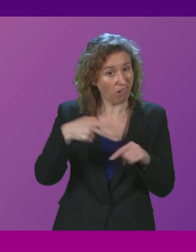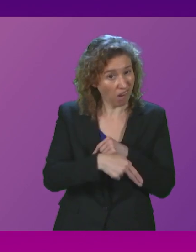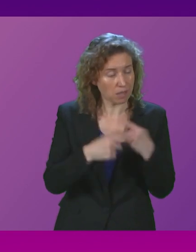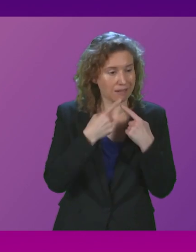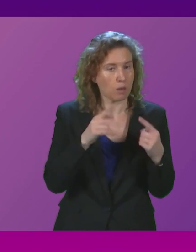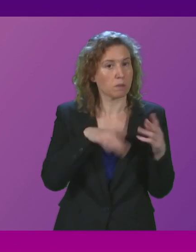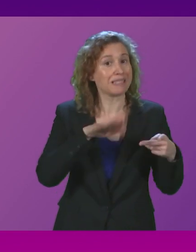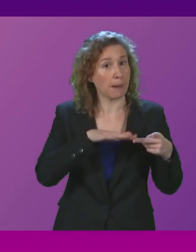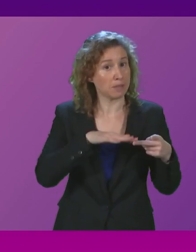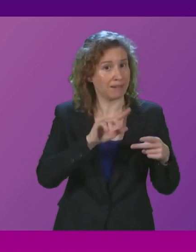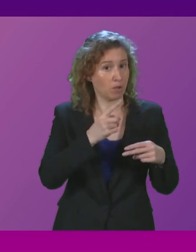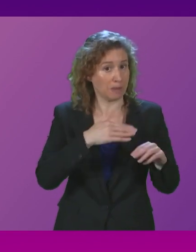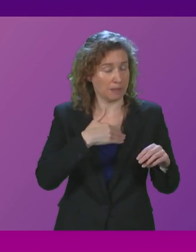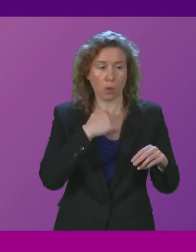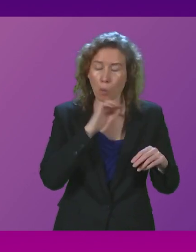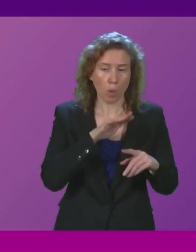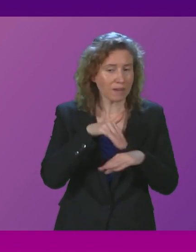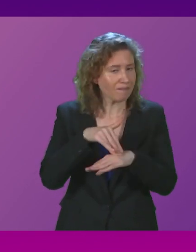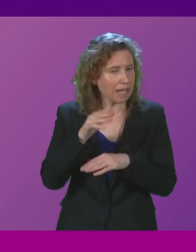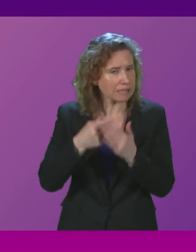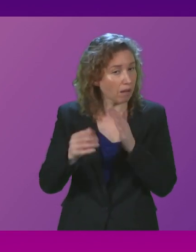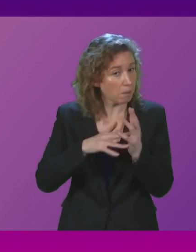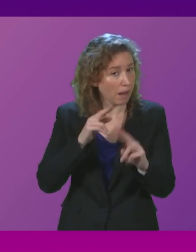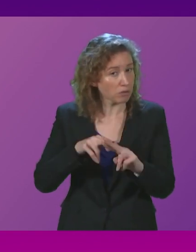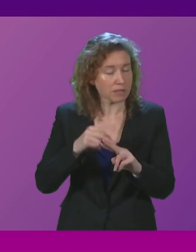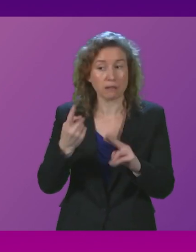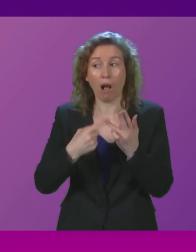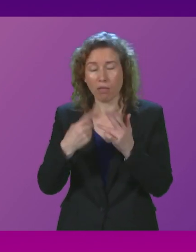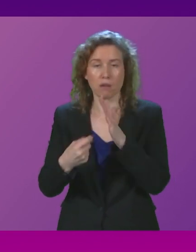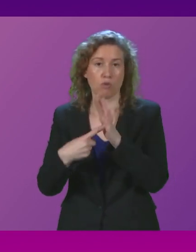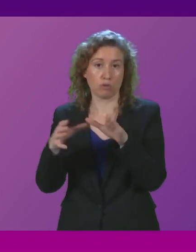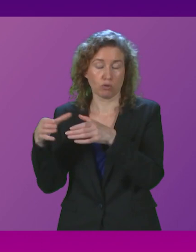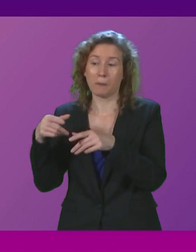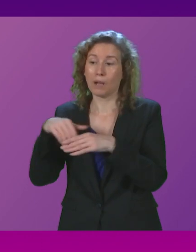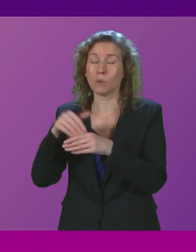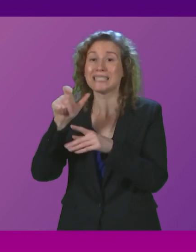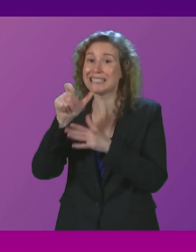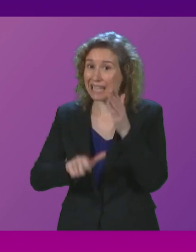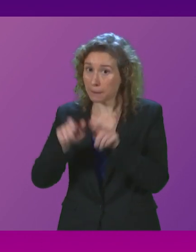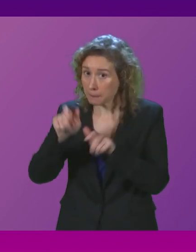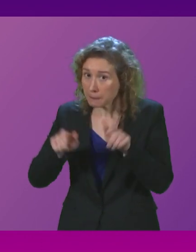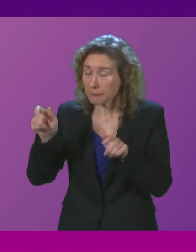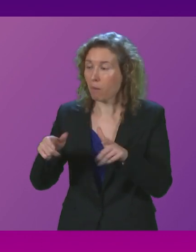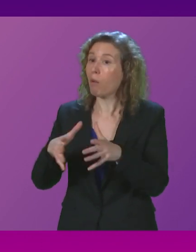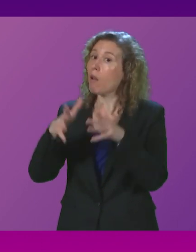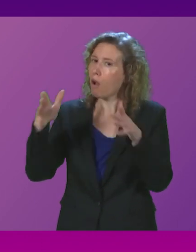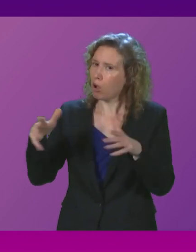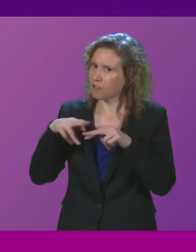Minister announced will not impact efforts to help single parents and other priority groups, including disabled people, larger families, families with children who are under